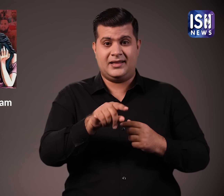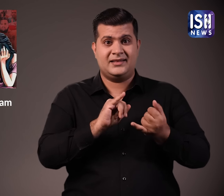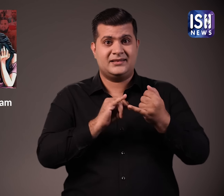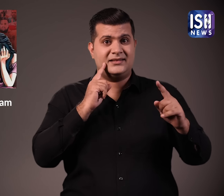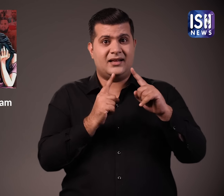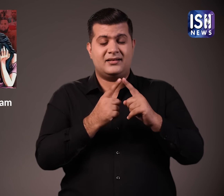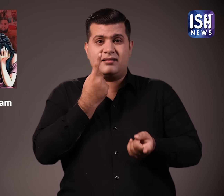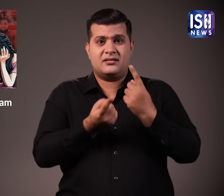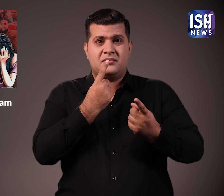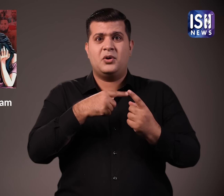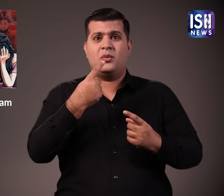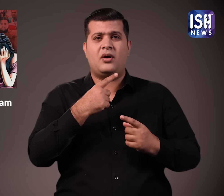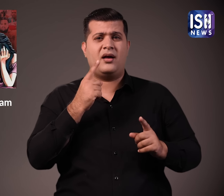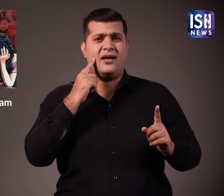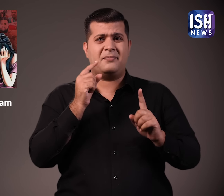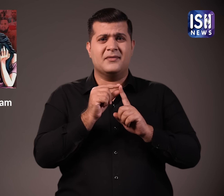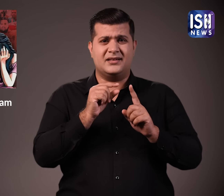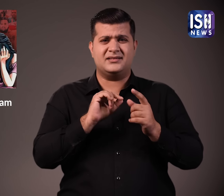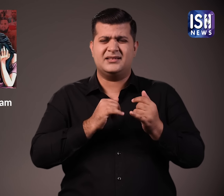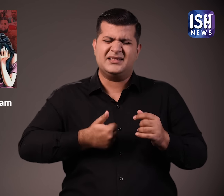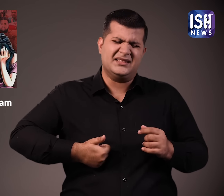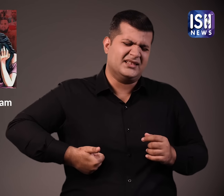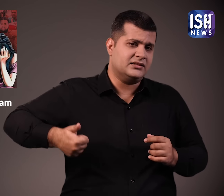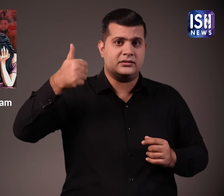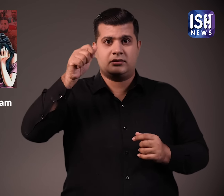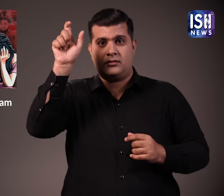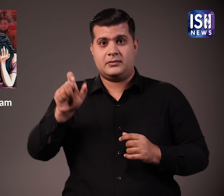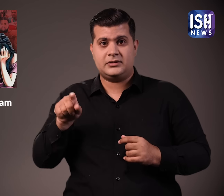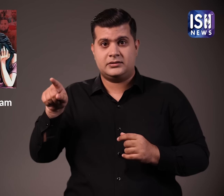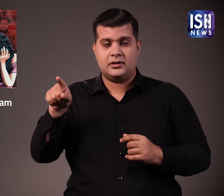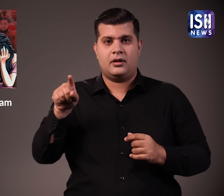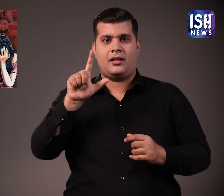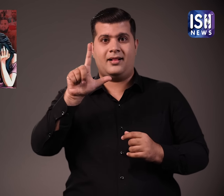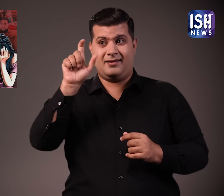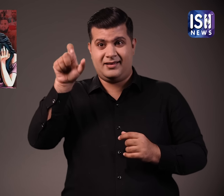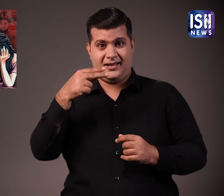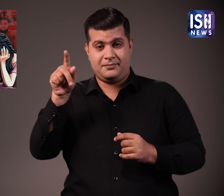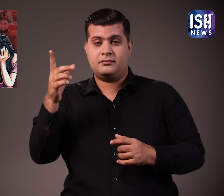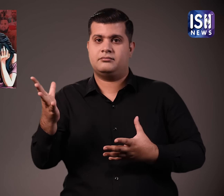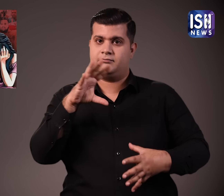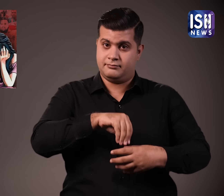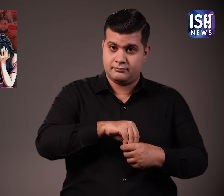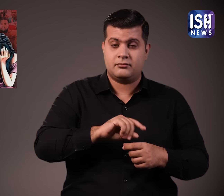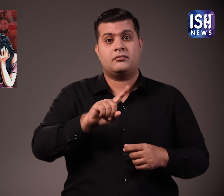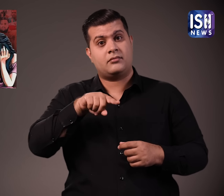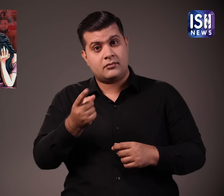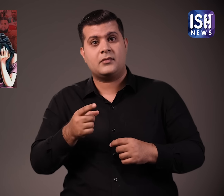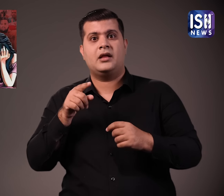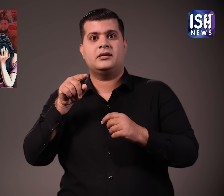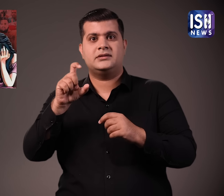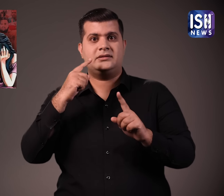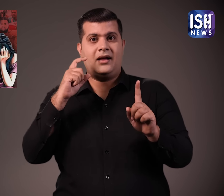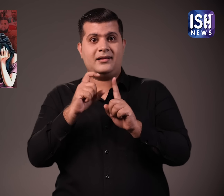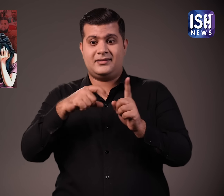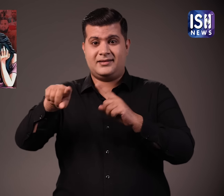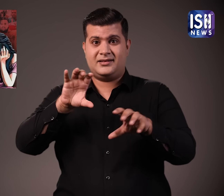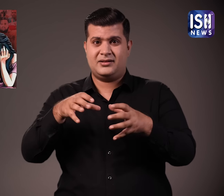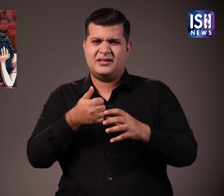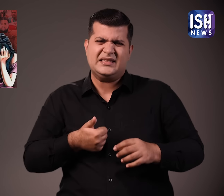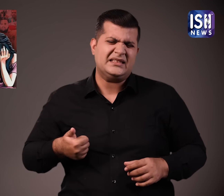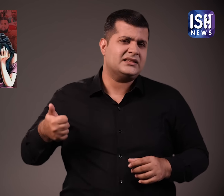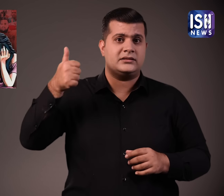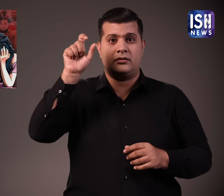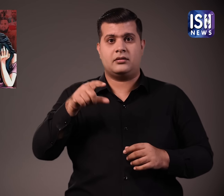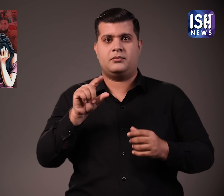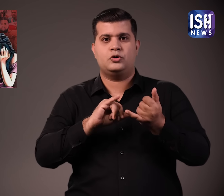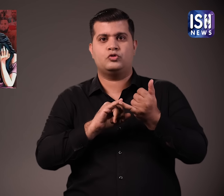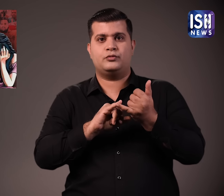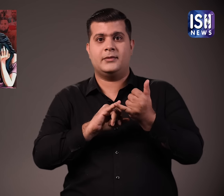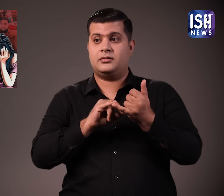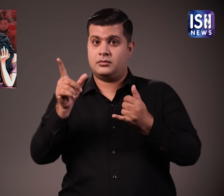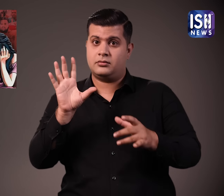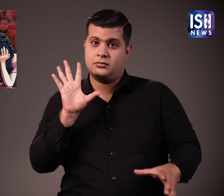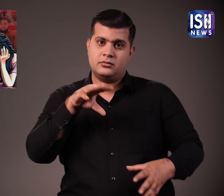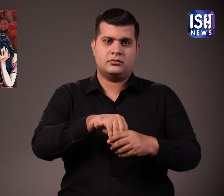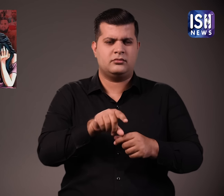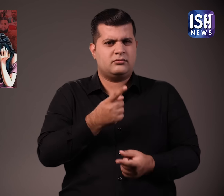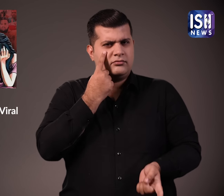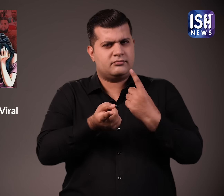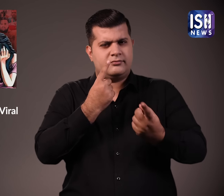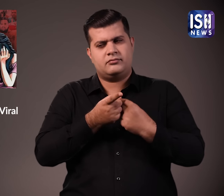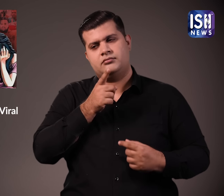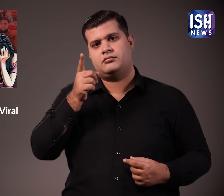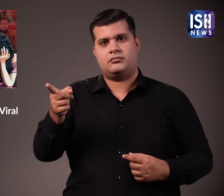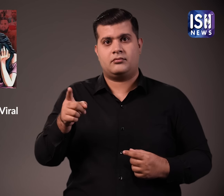IPS officer Seema Latkar and Director General CID Suman D Pennekar are the members of the SIT.